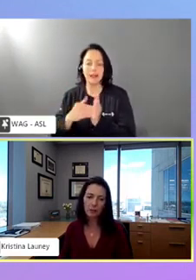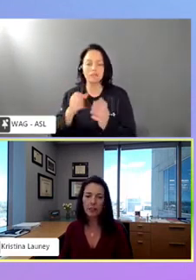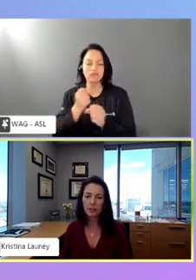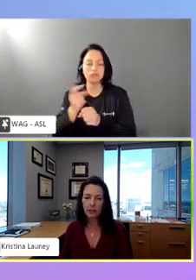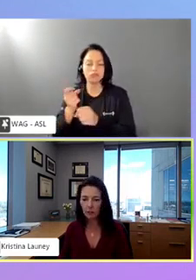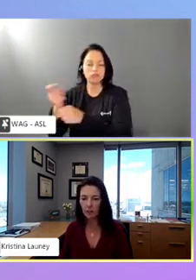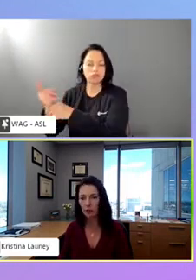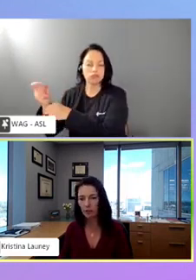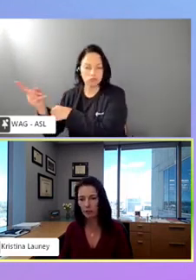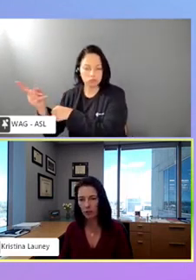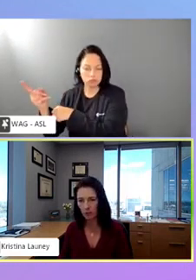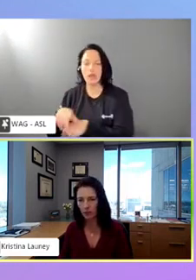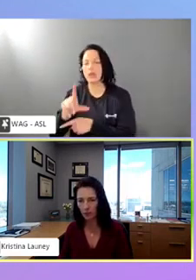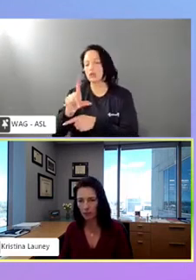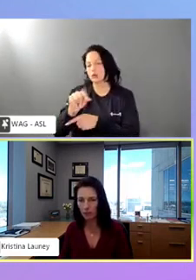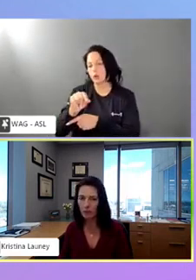increase,